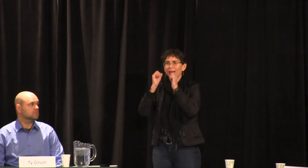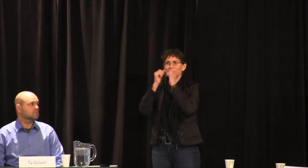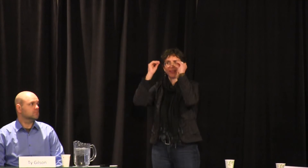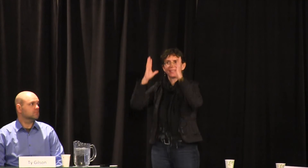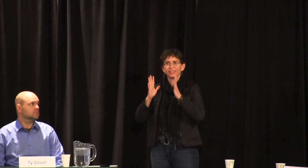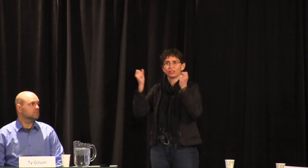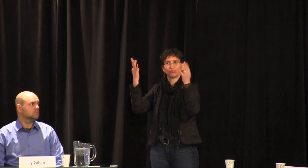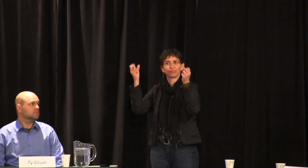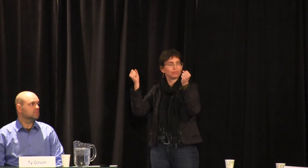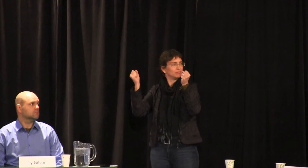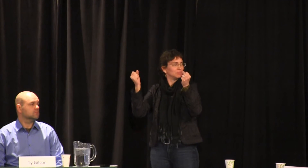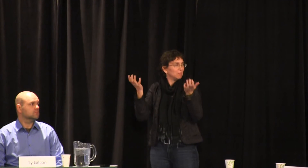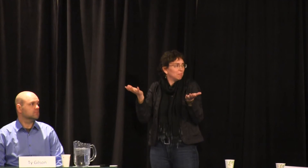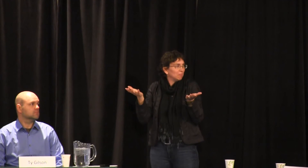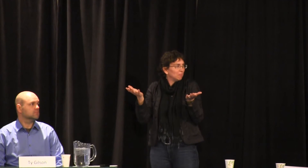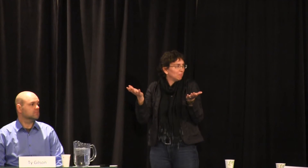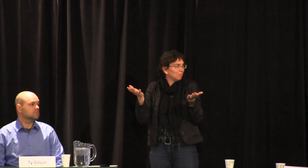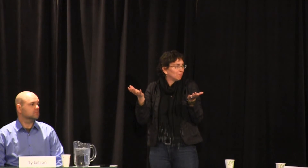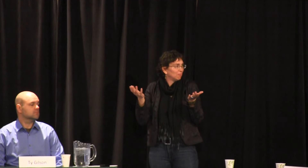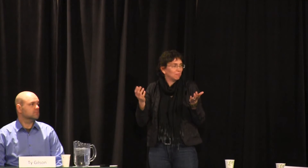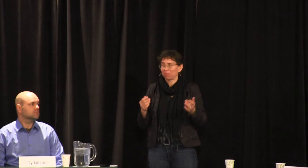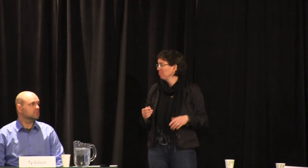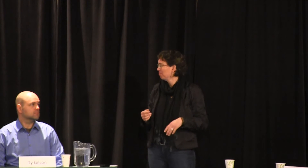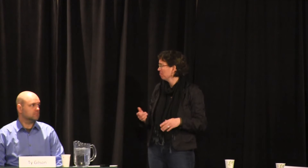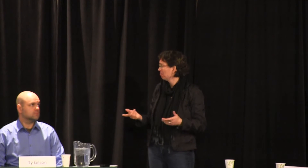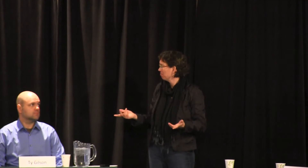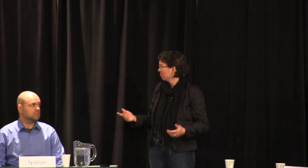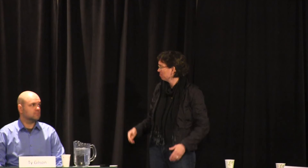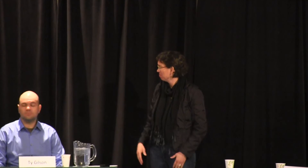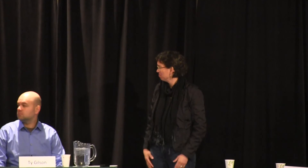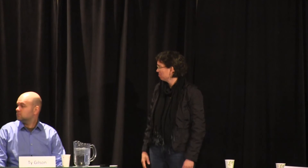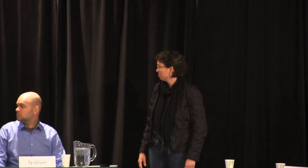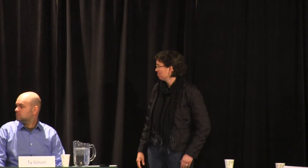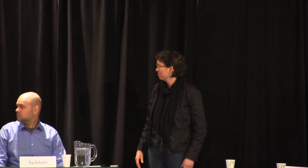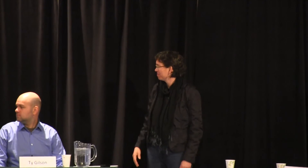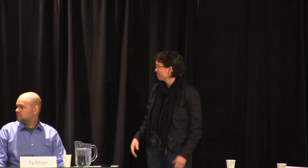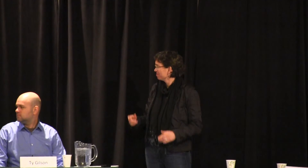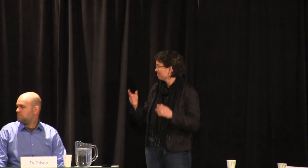Did you have direct communication with a teacher of the deaf, hard of hearing, who signed? Did you get your education